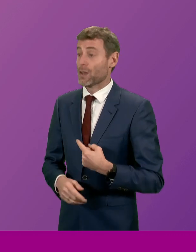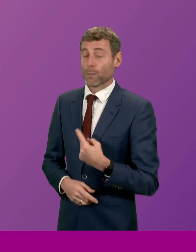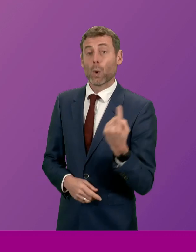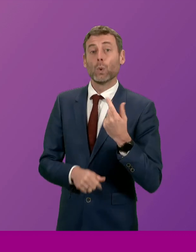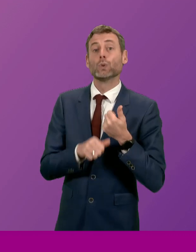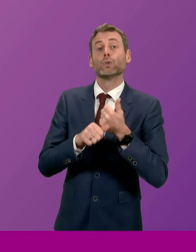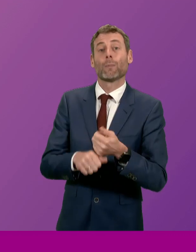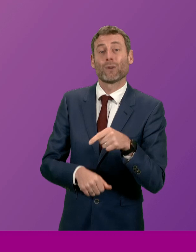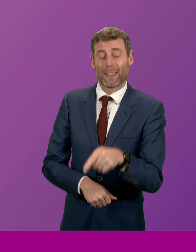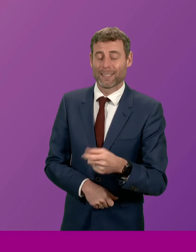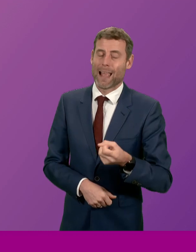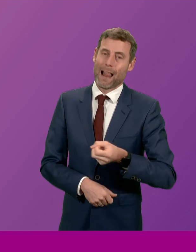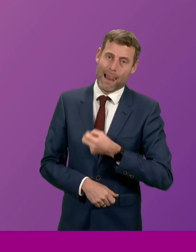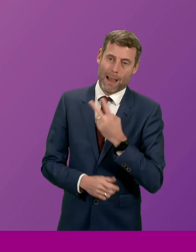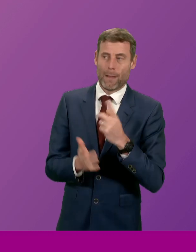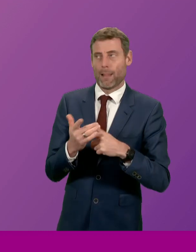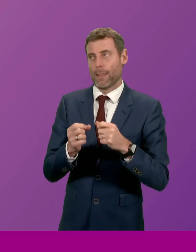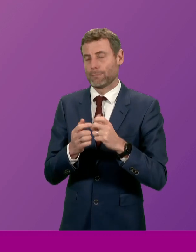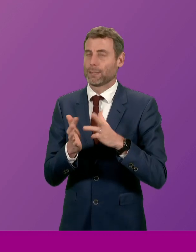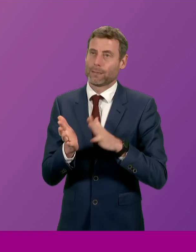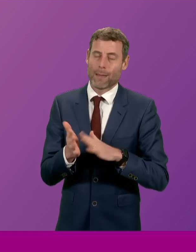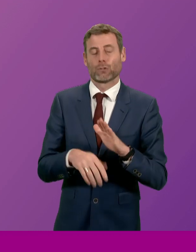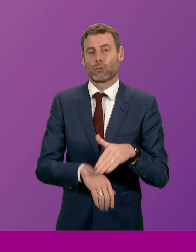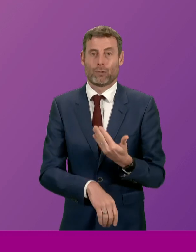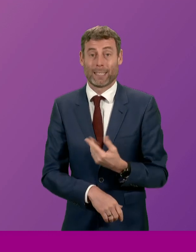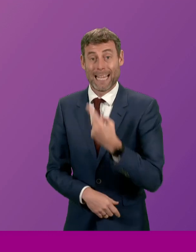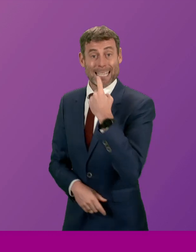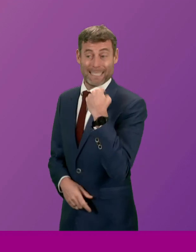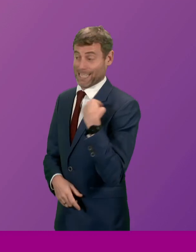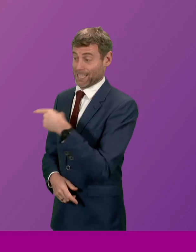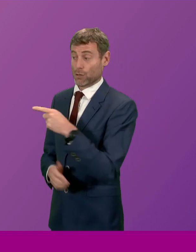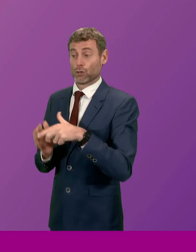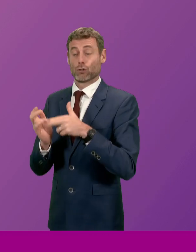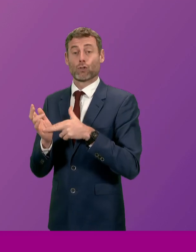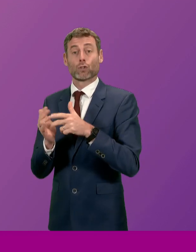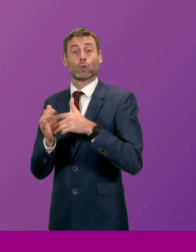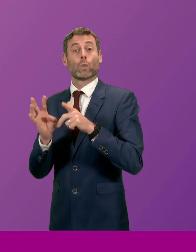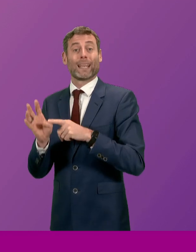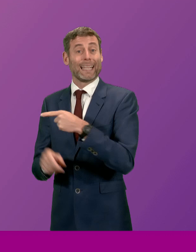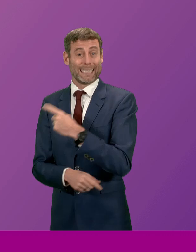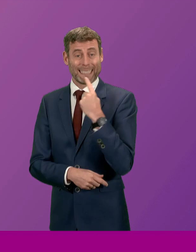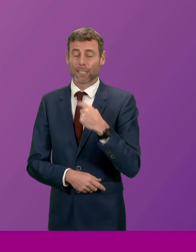Yesterday, astonishingly, John Swinney said that he has no regrets. Does he really have